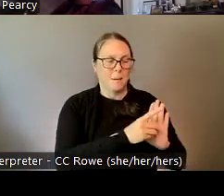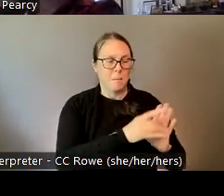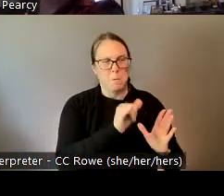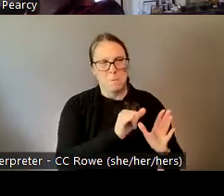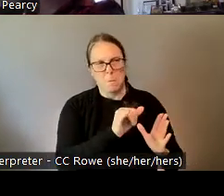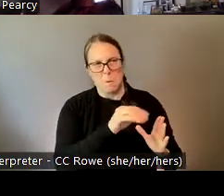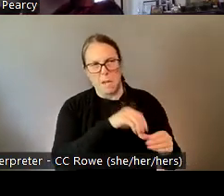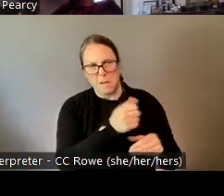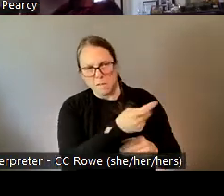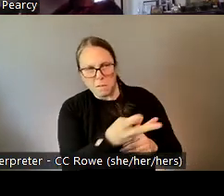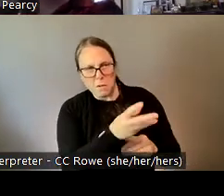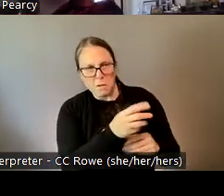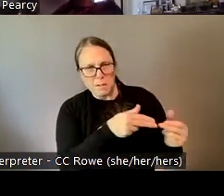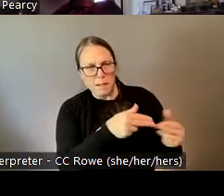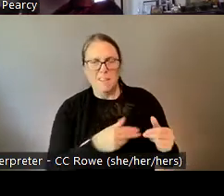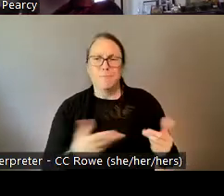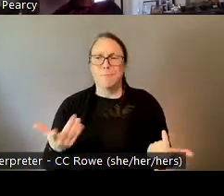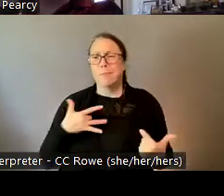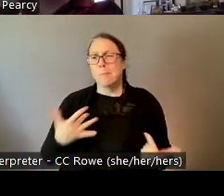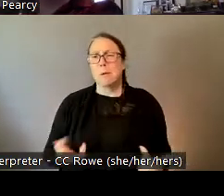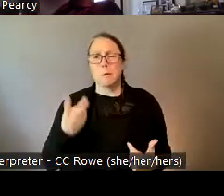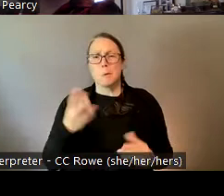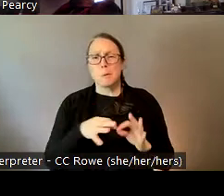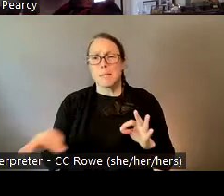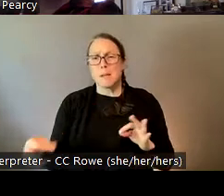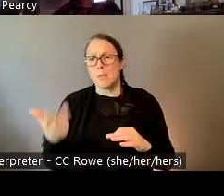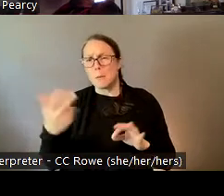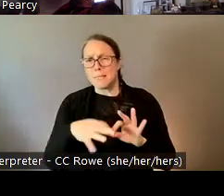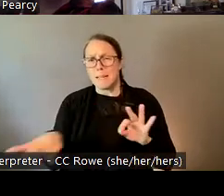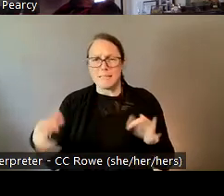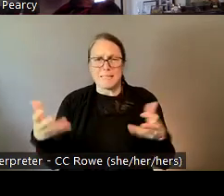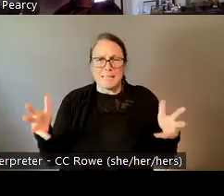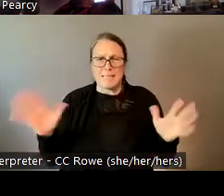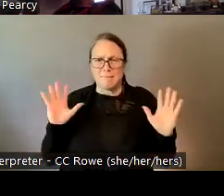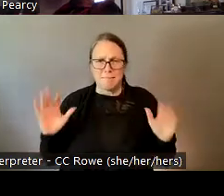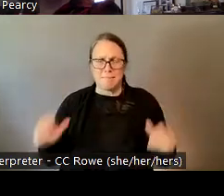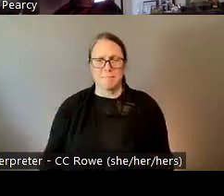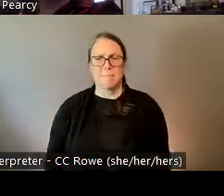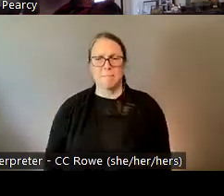Generally it only needs to be about two to three sentences. Nice. - It can be brief.